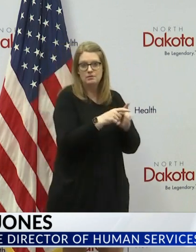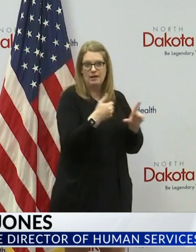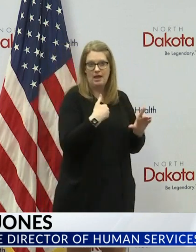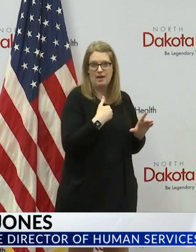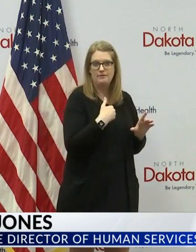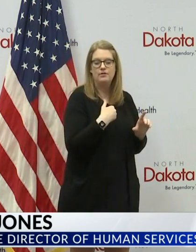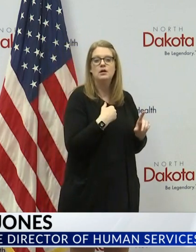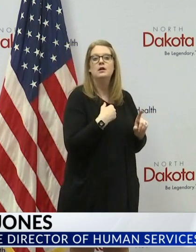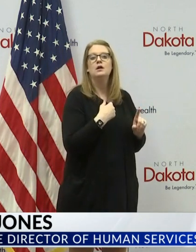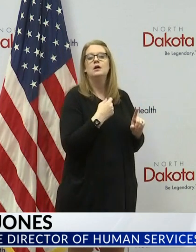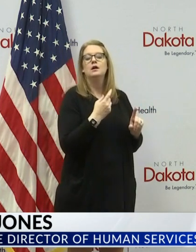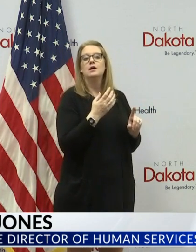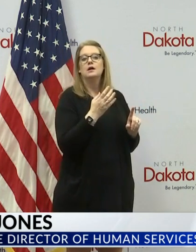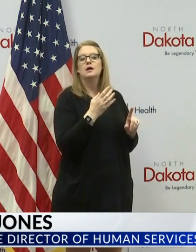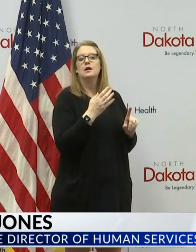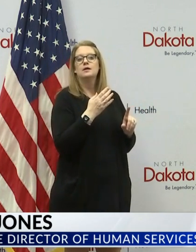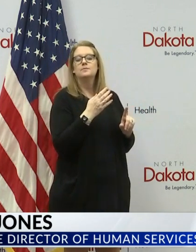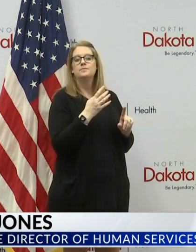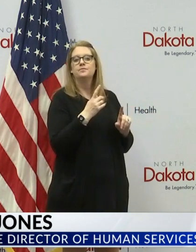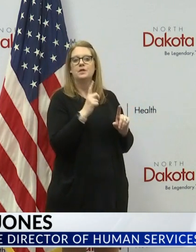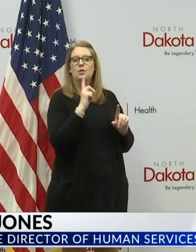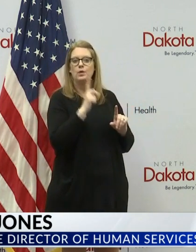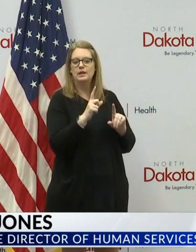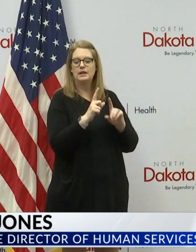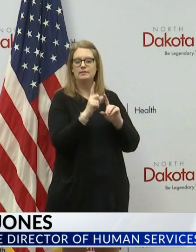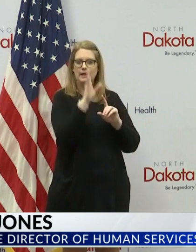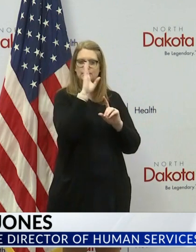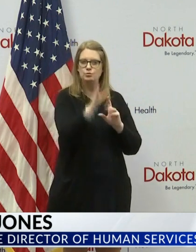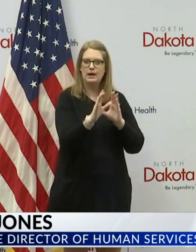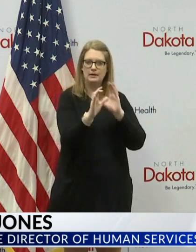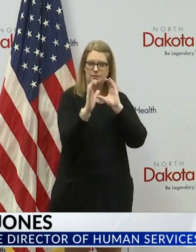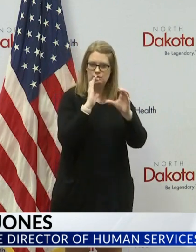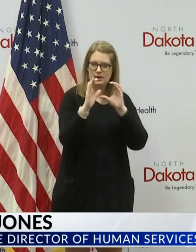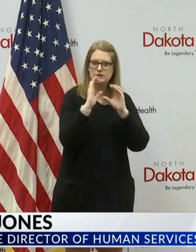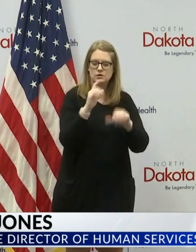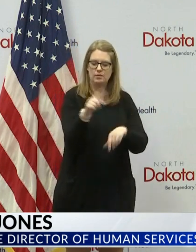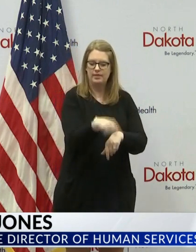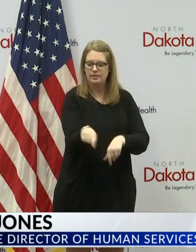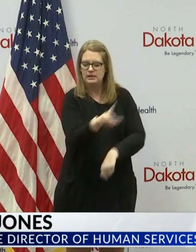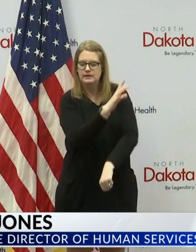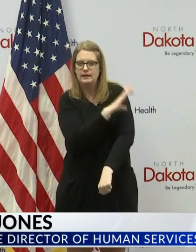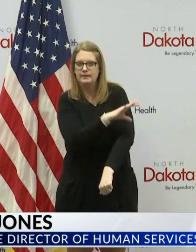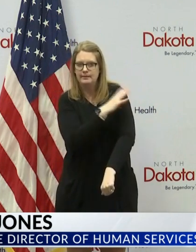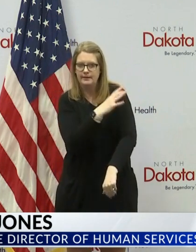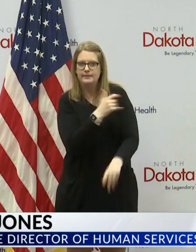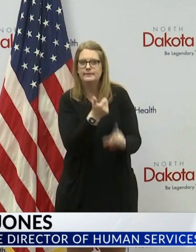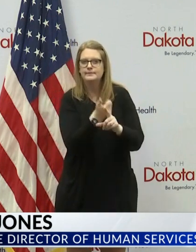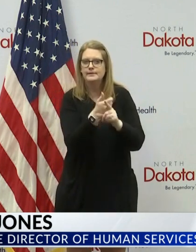IT IS INTERTWINED WITH THE TESTING STRATEGY THAT IS ONGOING WITH THE NURSES TODAY